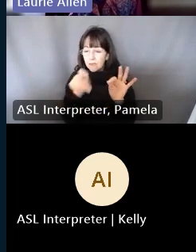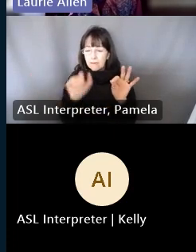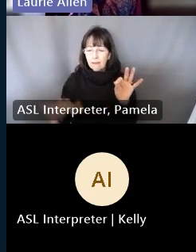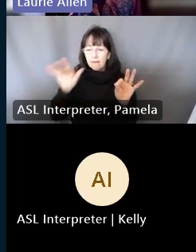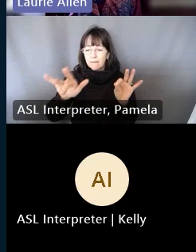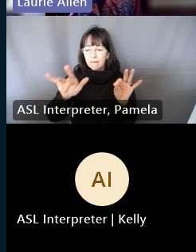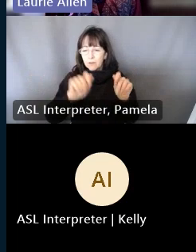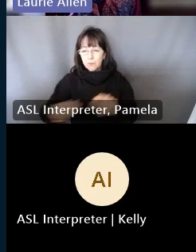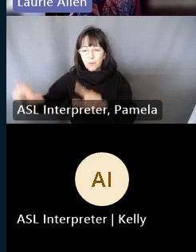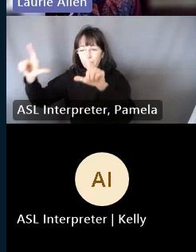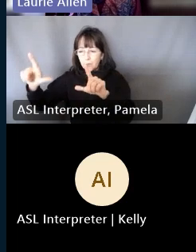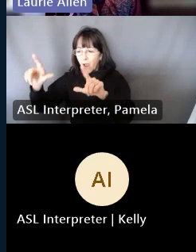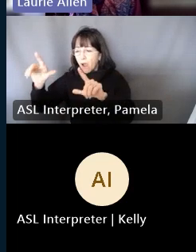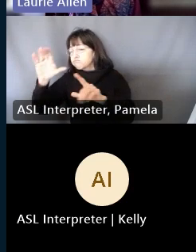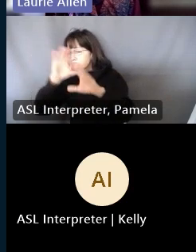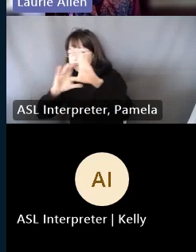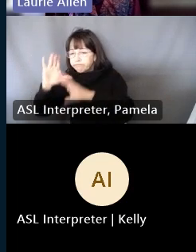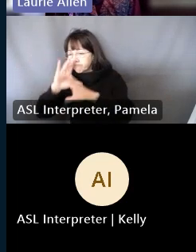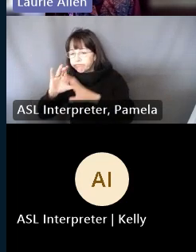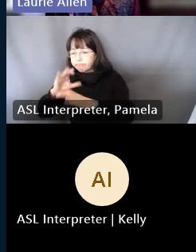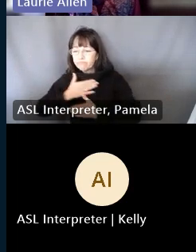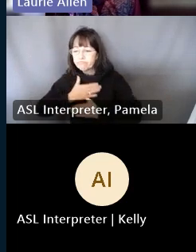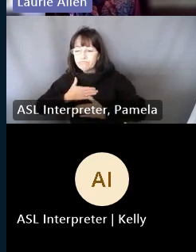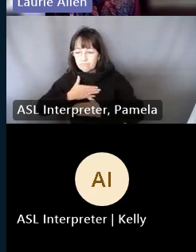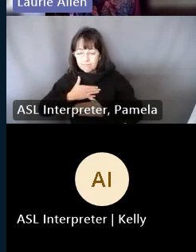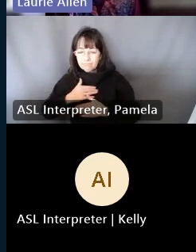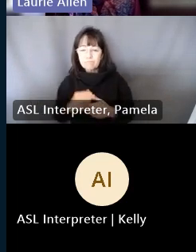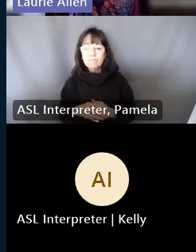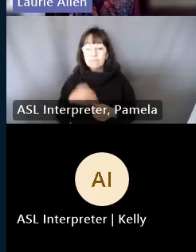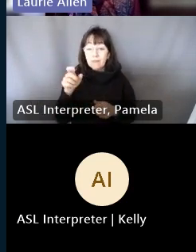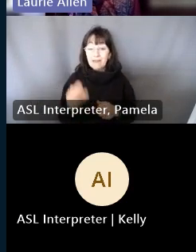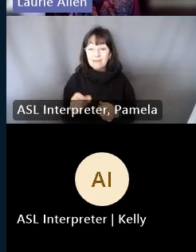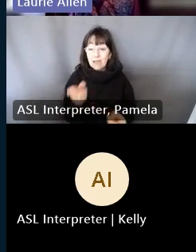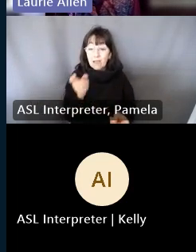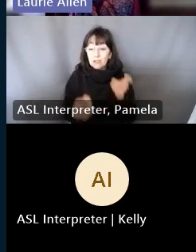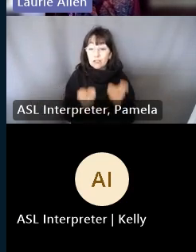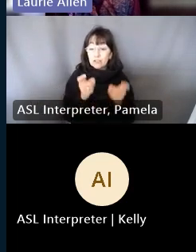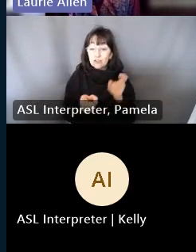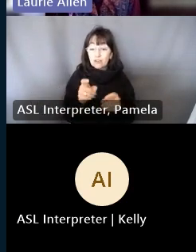So, in Windows, you can do things like adjust your text size and adjust your mouse pointer size.